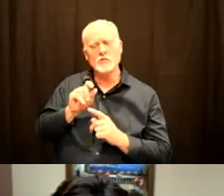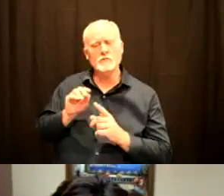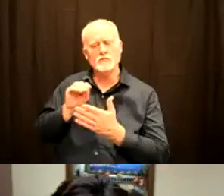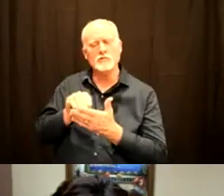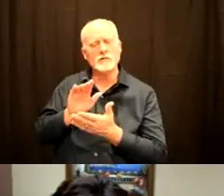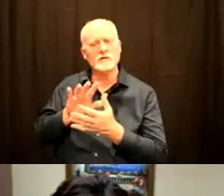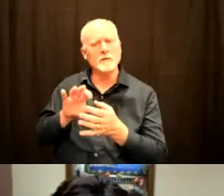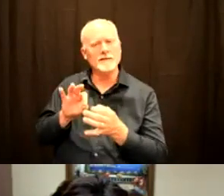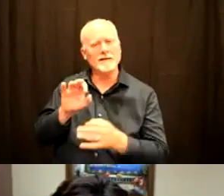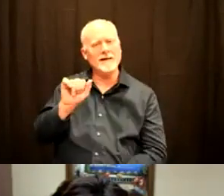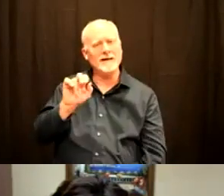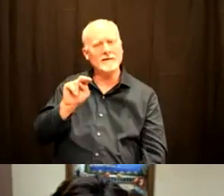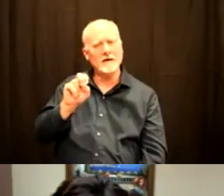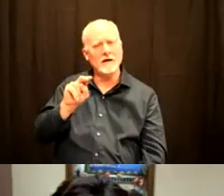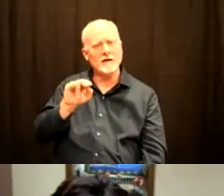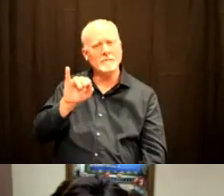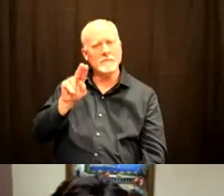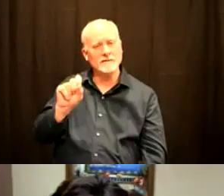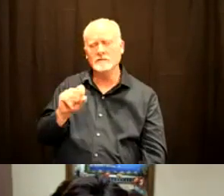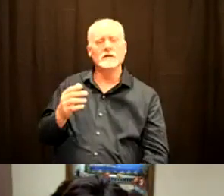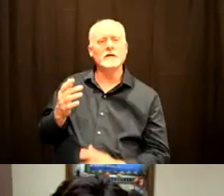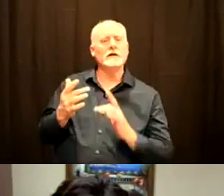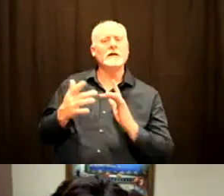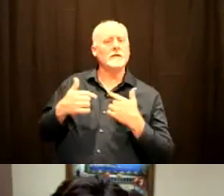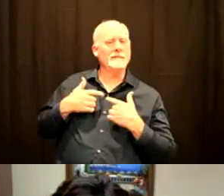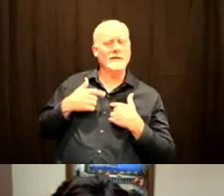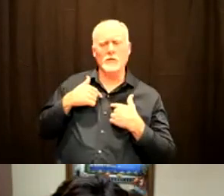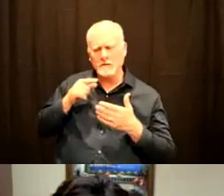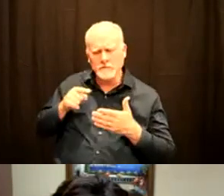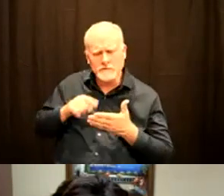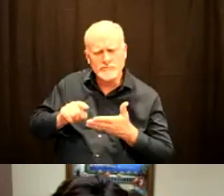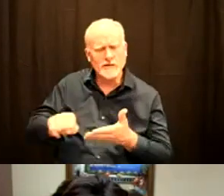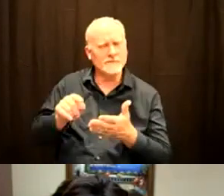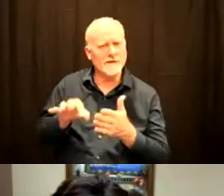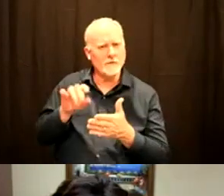they'll just email me we'll chase it down and find out what's going on and my email is just